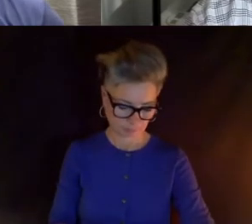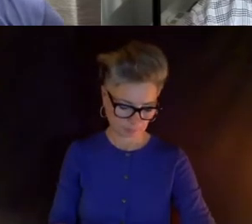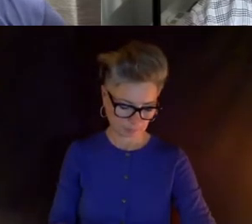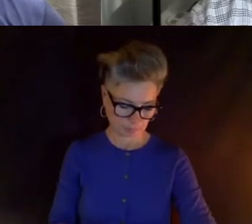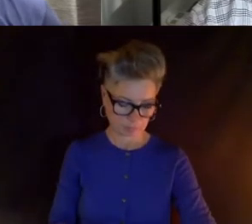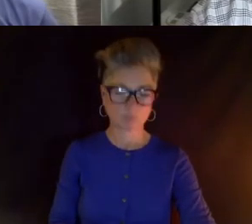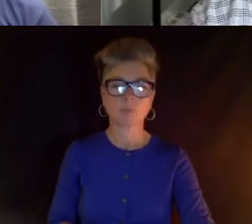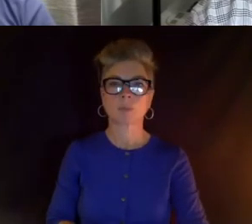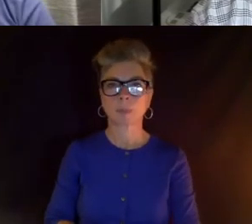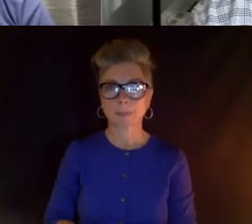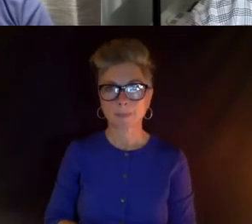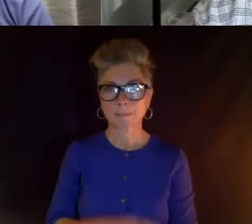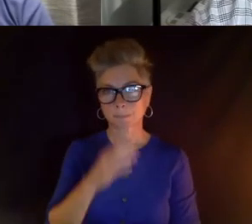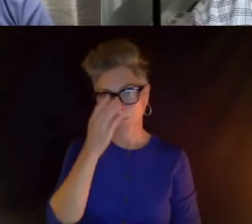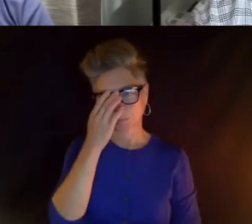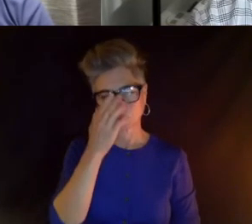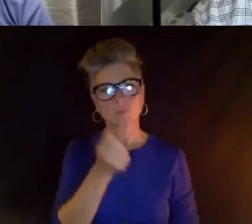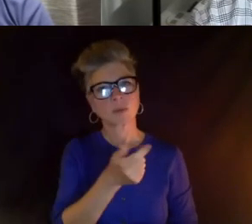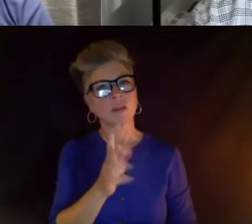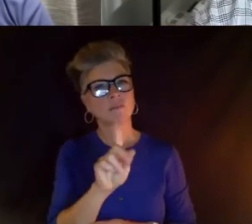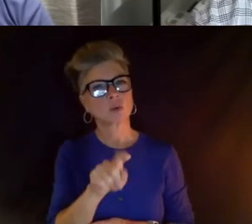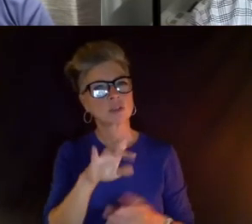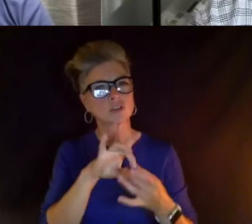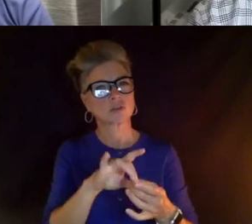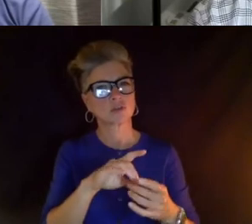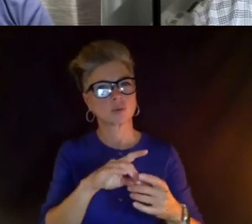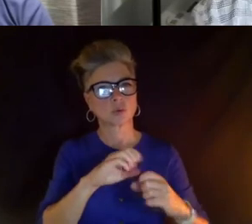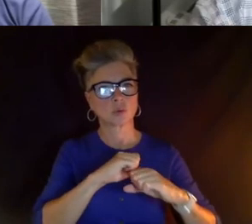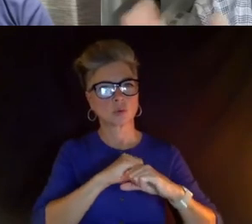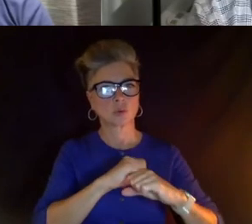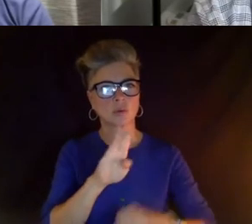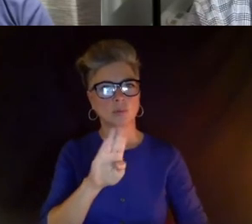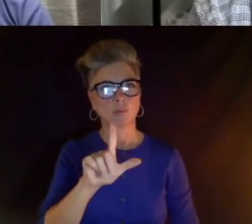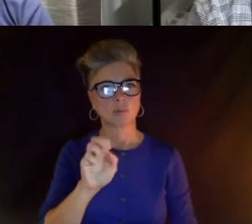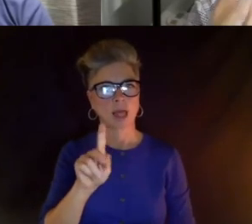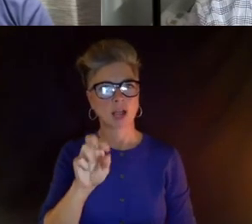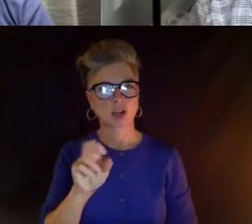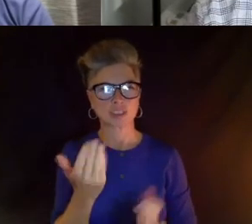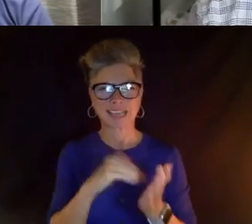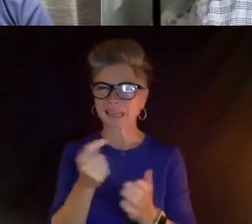So there's a couple of questions about blockers again, and this is straying a little bit off topic, but I think it's really related